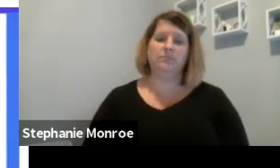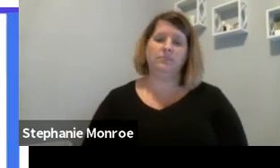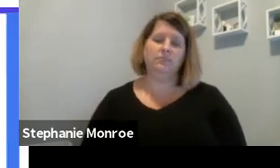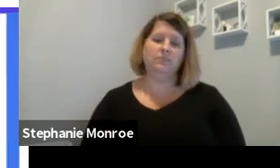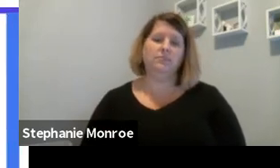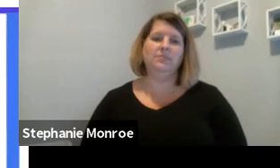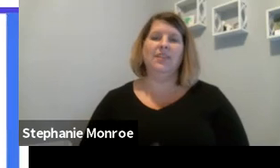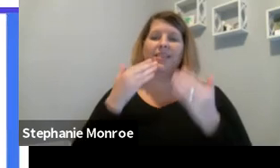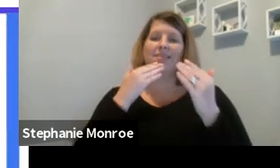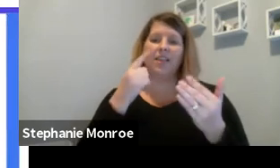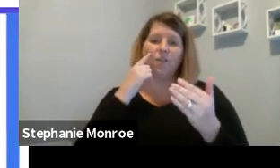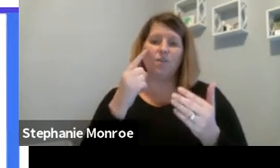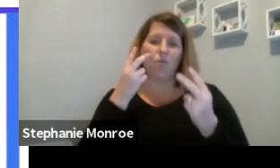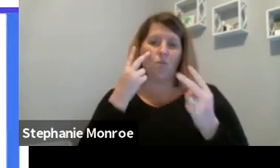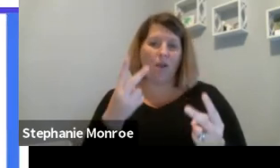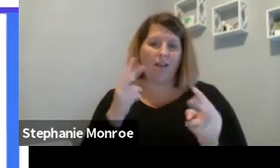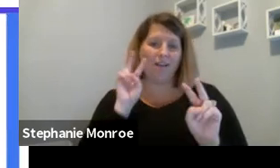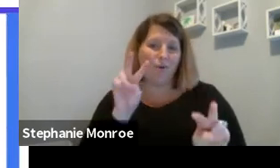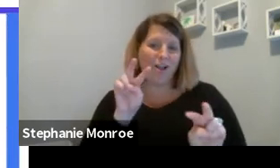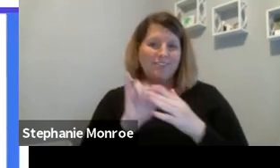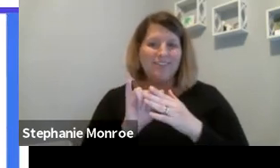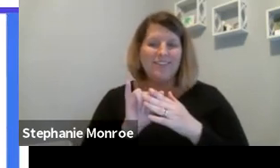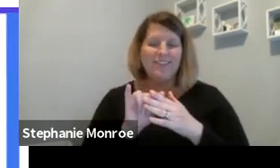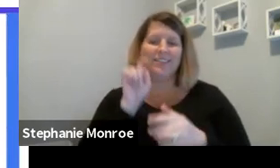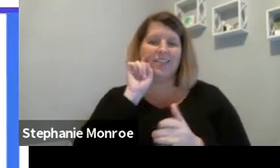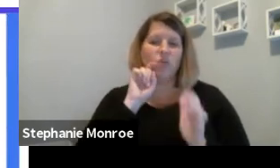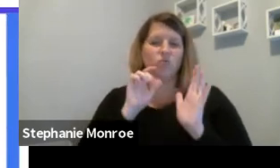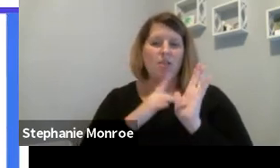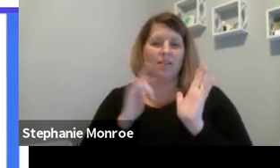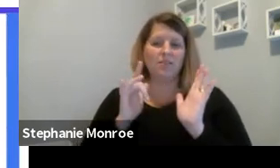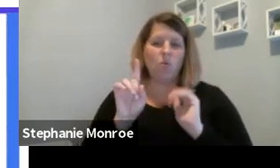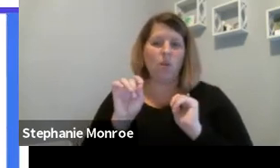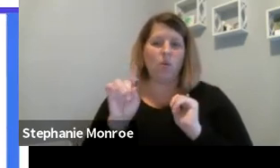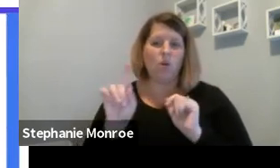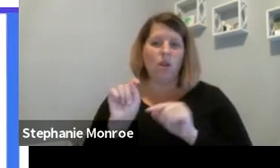Thank you for watching this Sexual Assault 101 training.